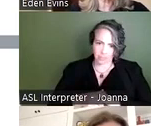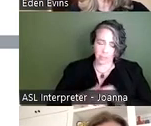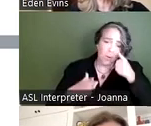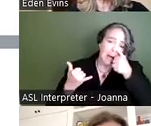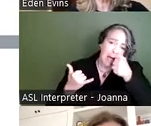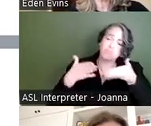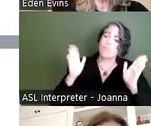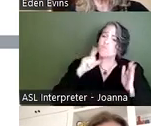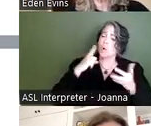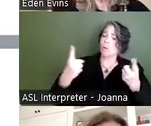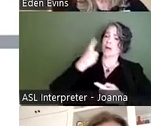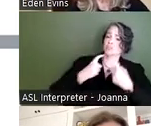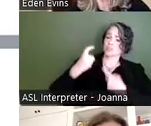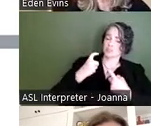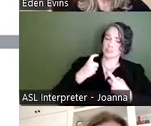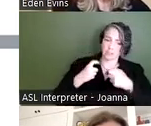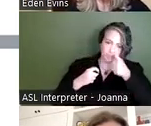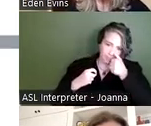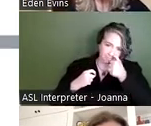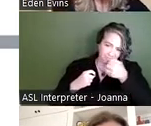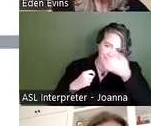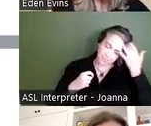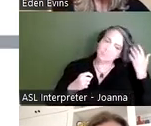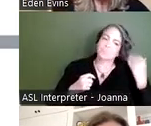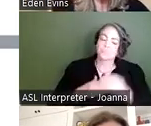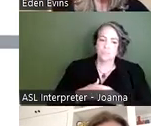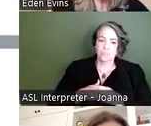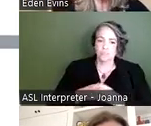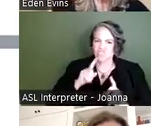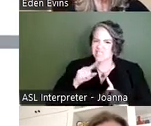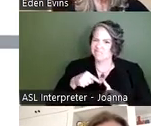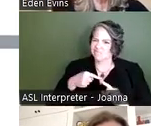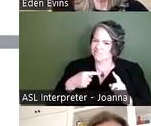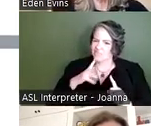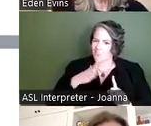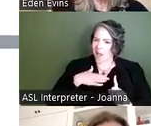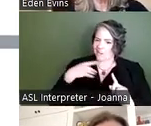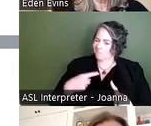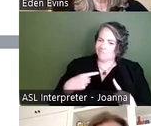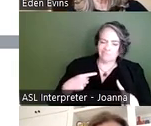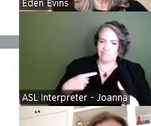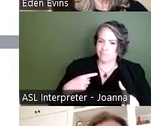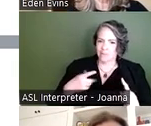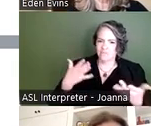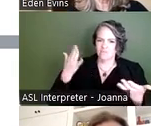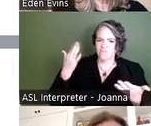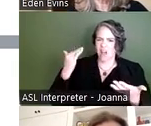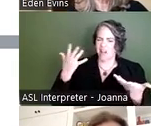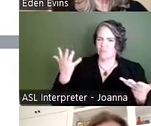starts to ask like “why can't we get to, you know, what's been the barrier to studying co-morbidity